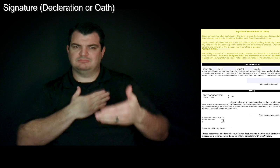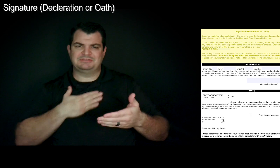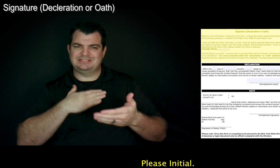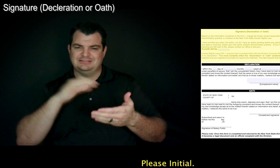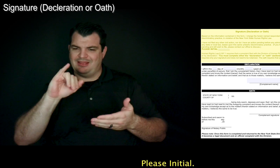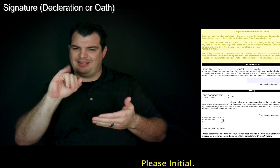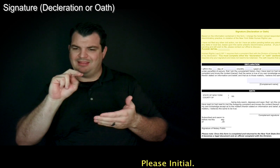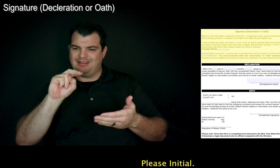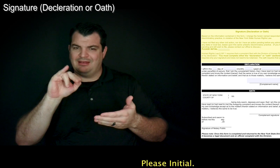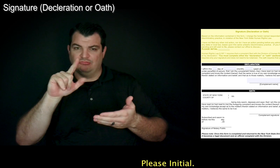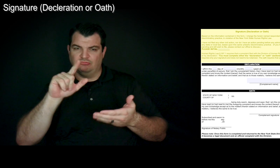Please Initial.